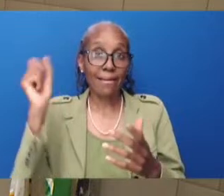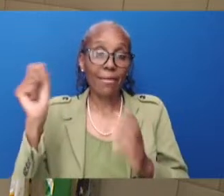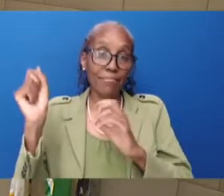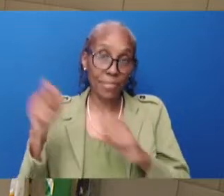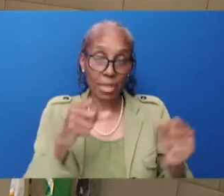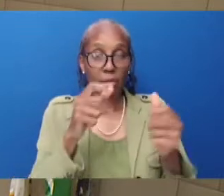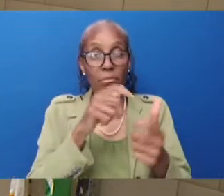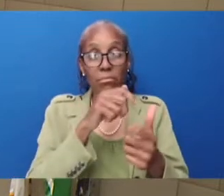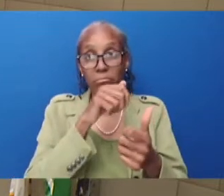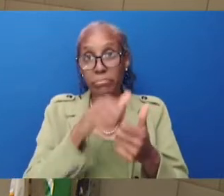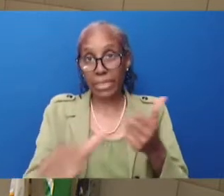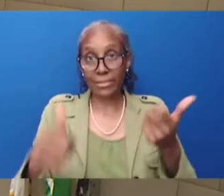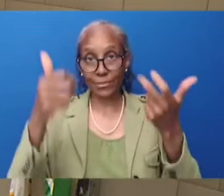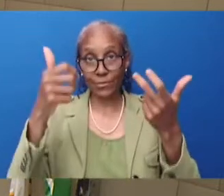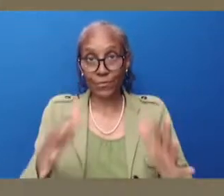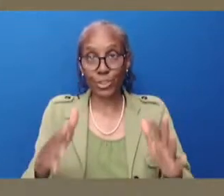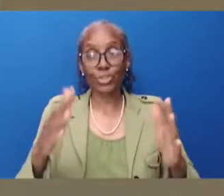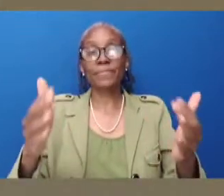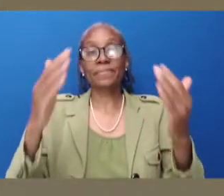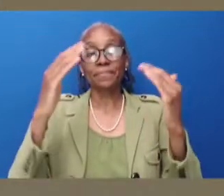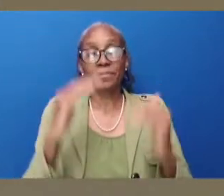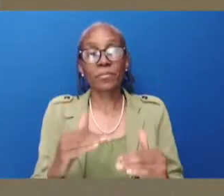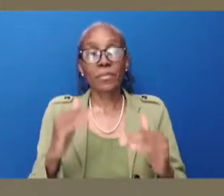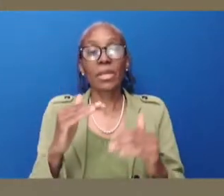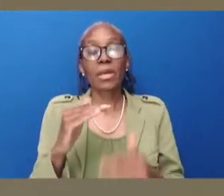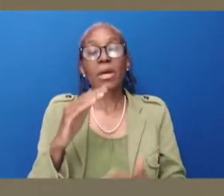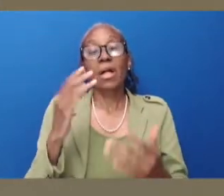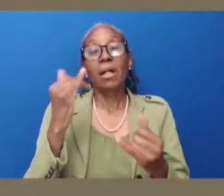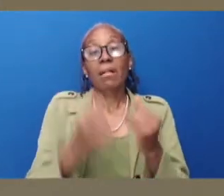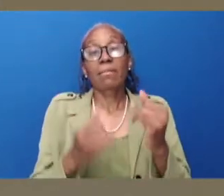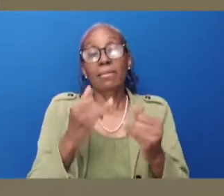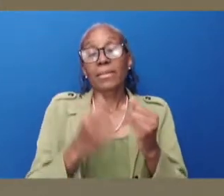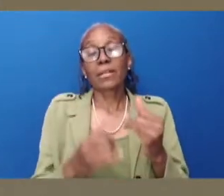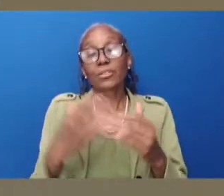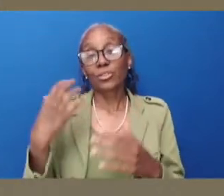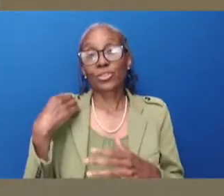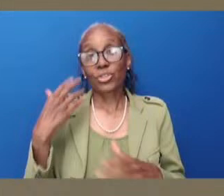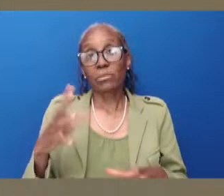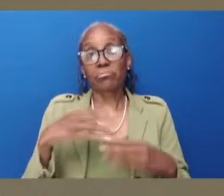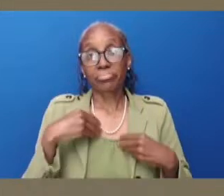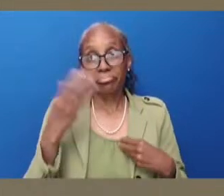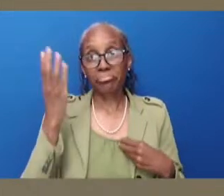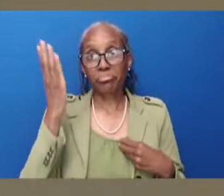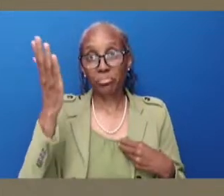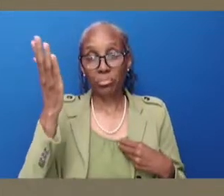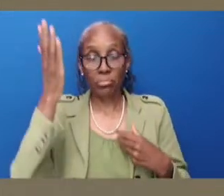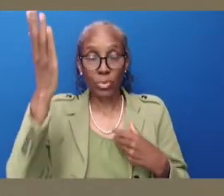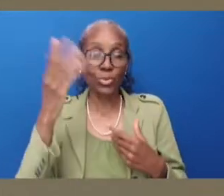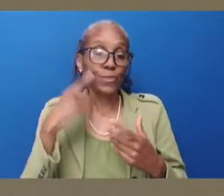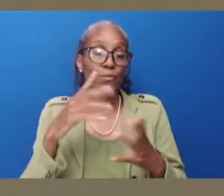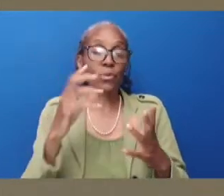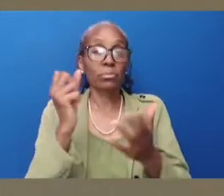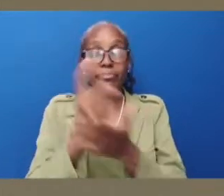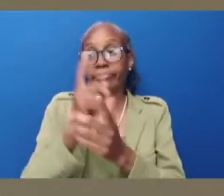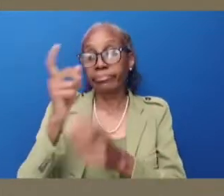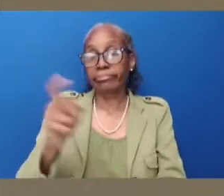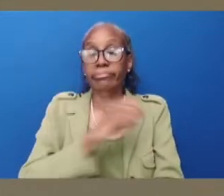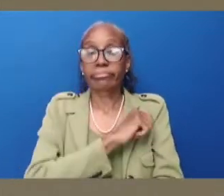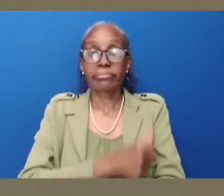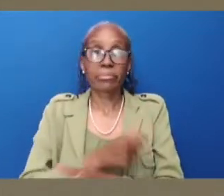SECONDED. ANY UNREADY? ALL IN FAVOR, SAY AYE? ALL AYES HAVE IT. UNANIMOUS, MADAM CLERK.